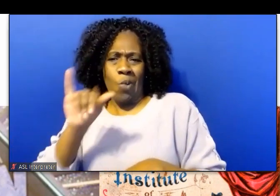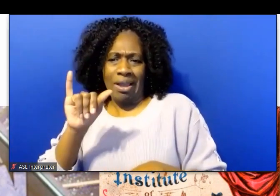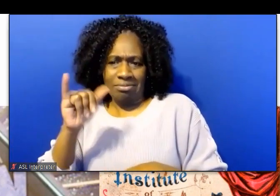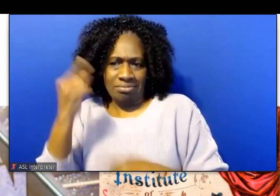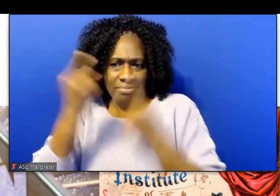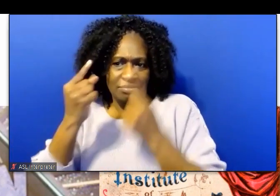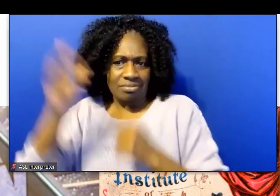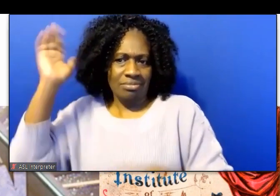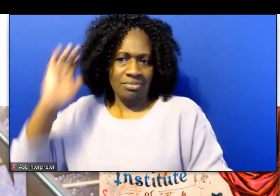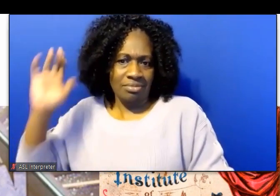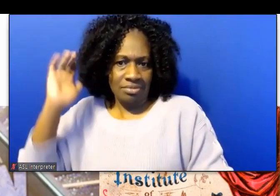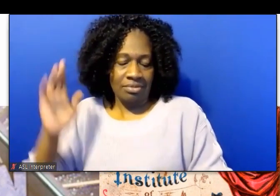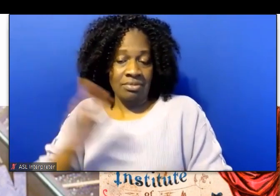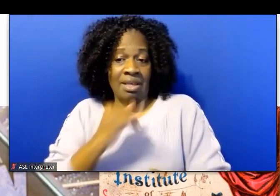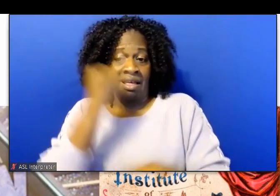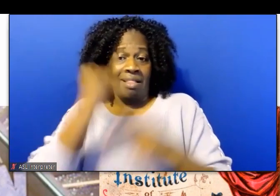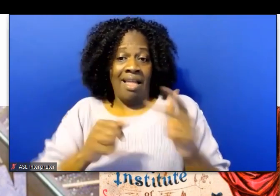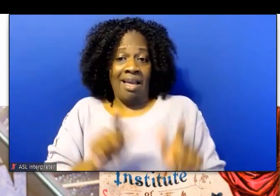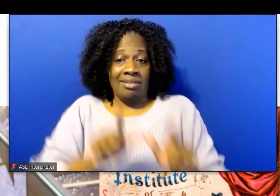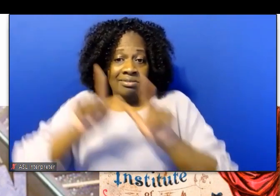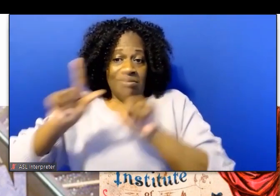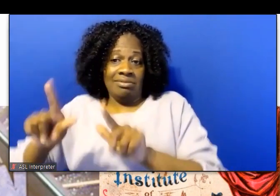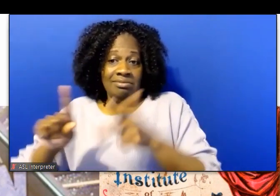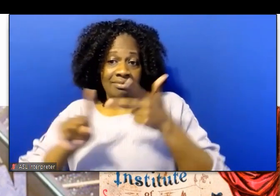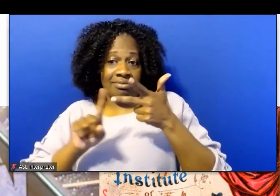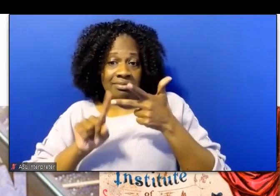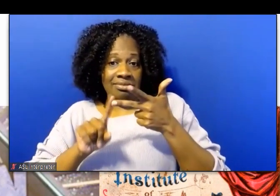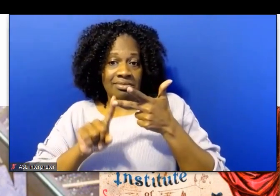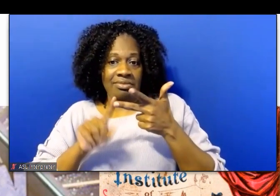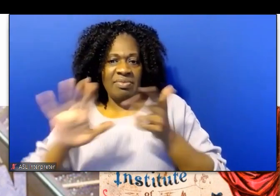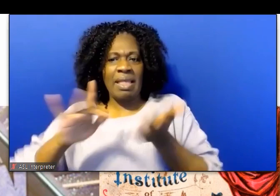Lastly on the screen is an image of the medical model -